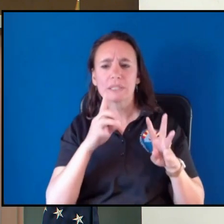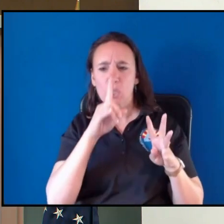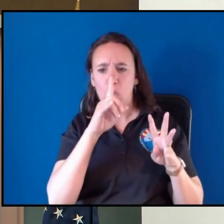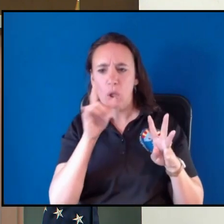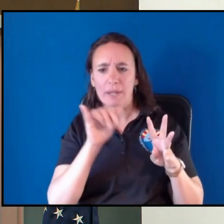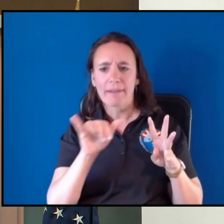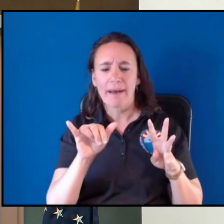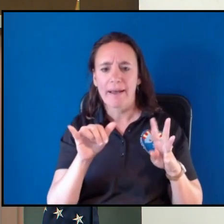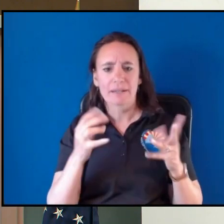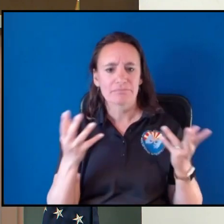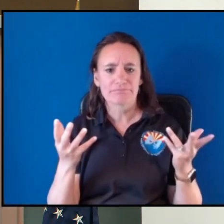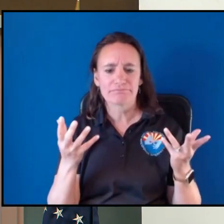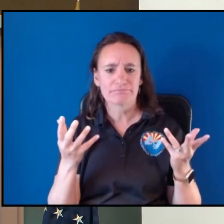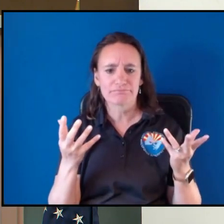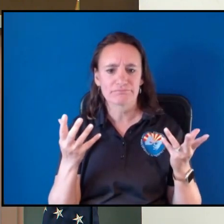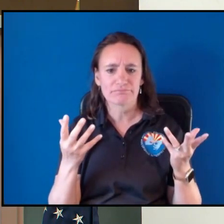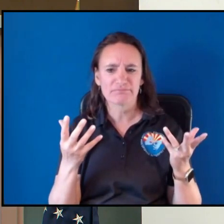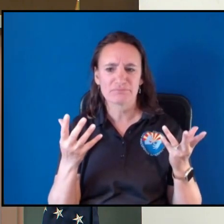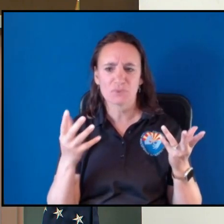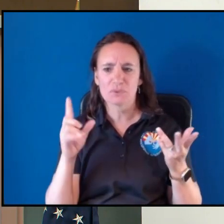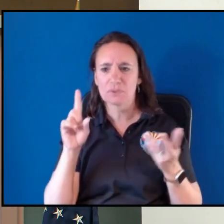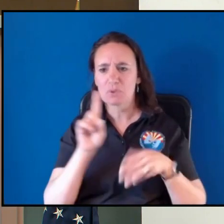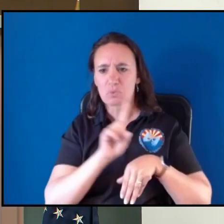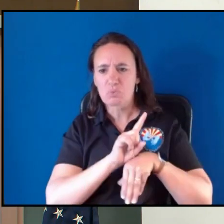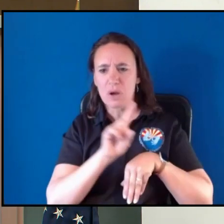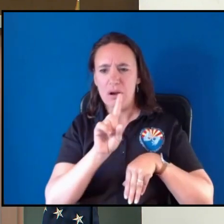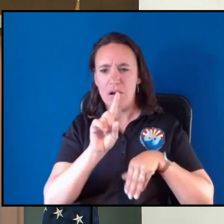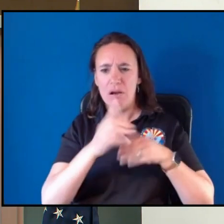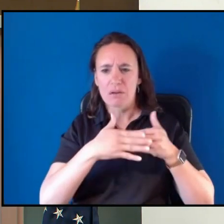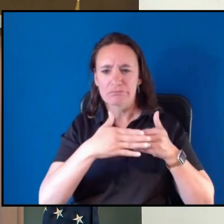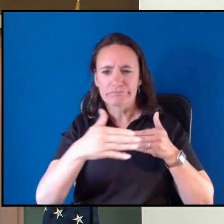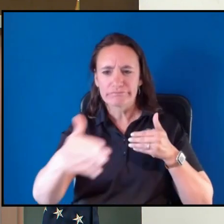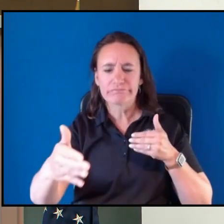about 1300 (1:00) forward. TOM: Alright. So, yeah. I see you're up there